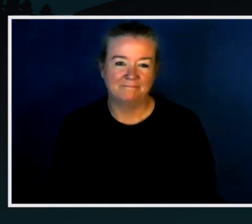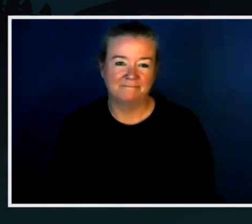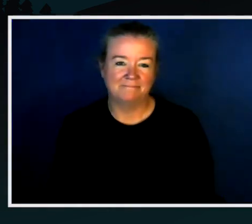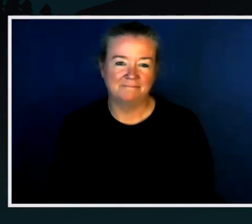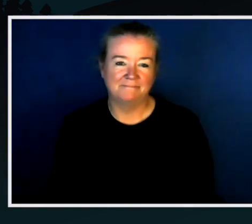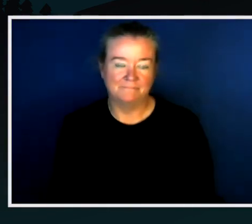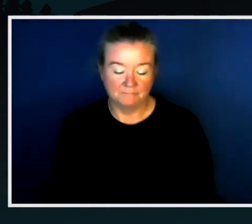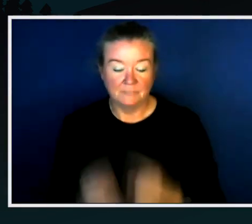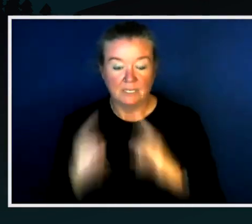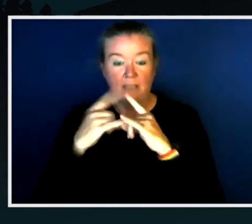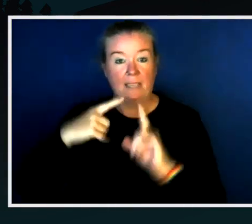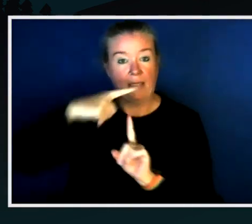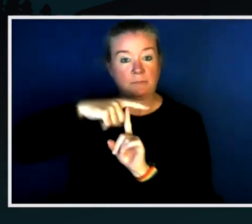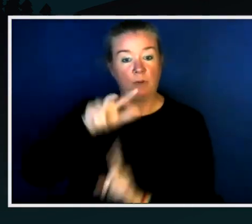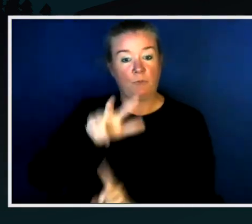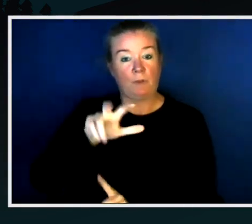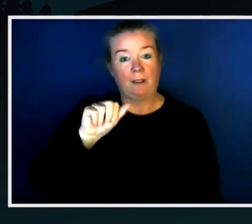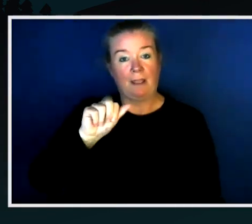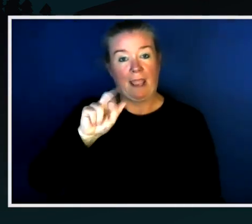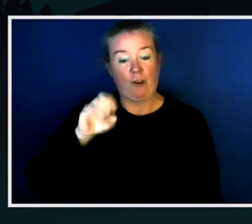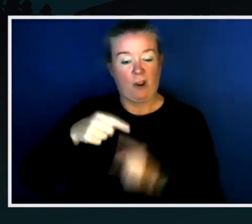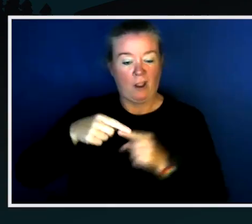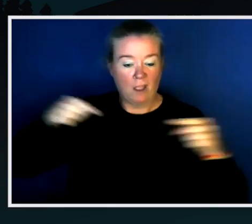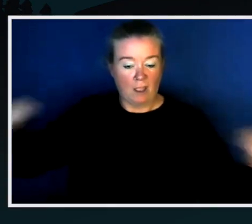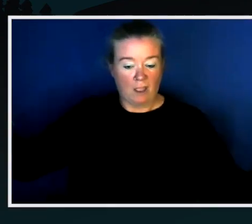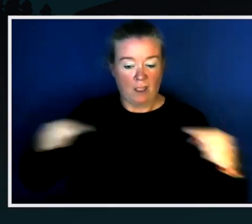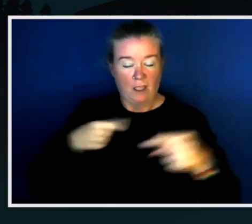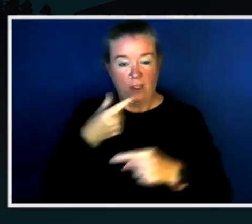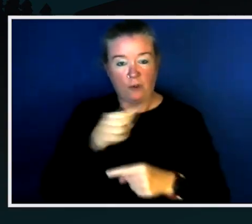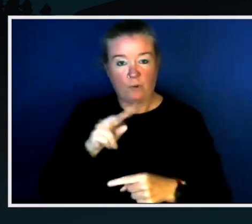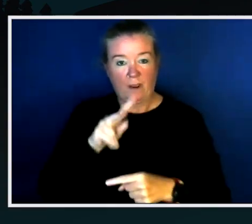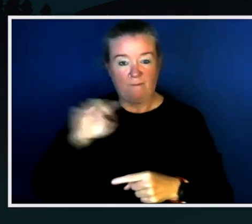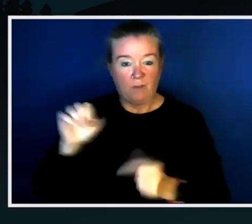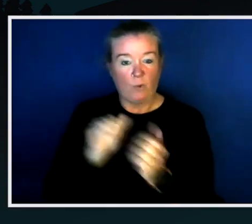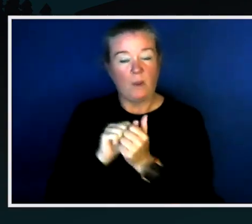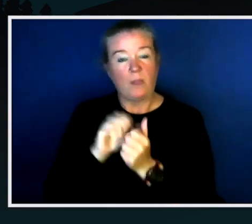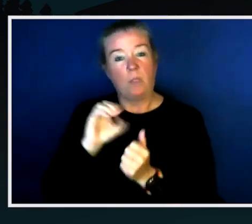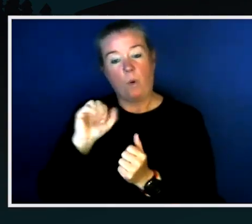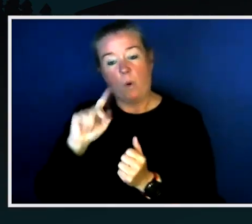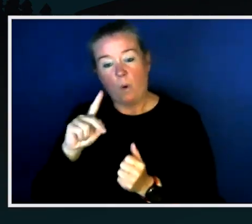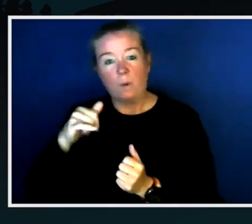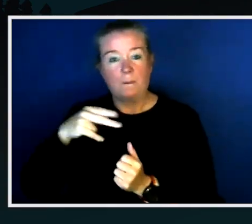Camp T is a 300-acre camp in Greenville, surrounded by a lush oak and pine forest.